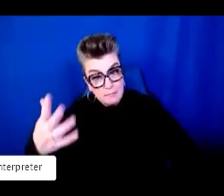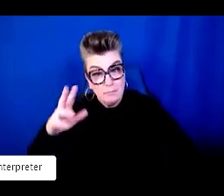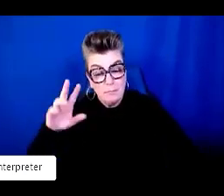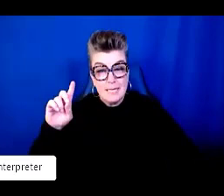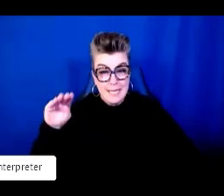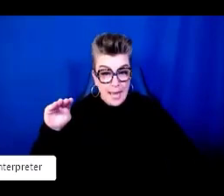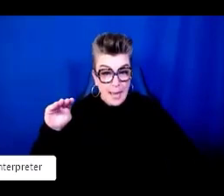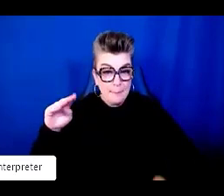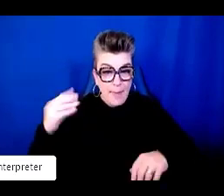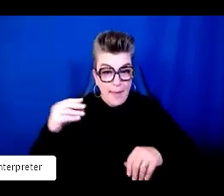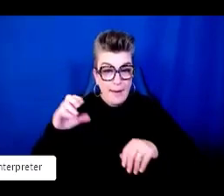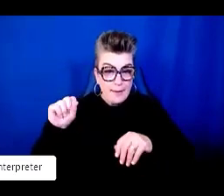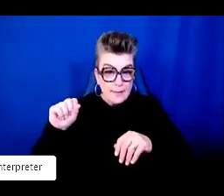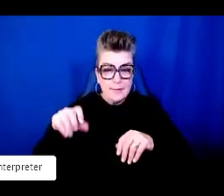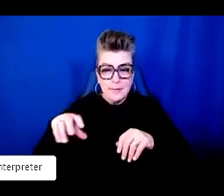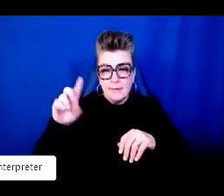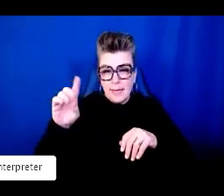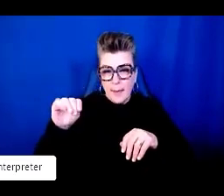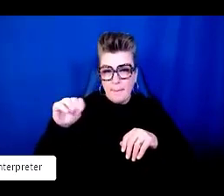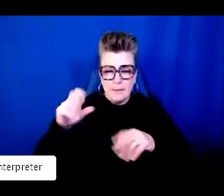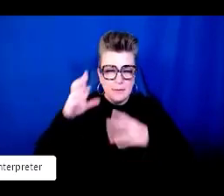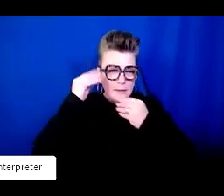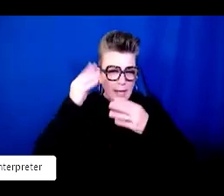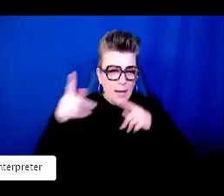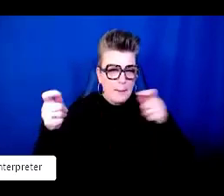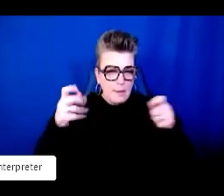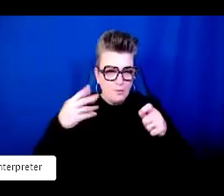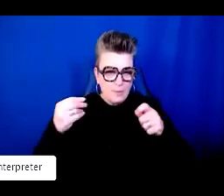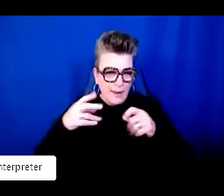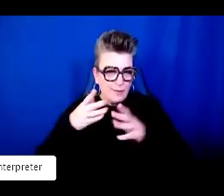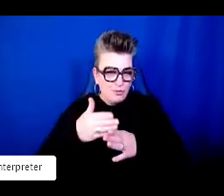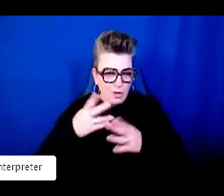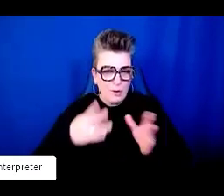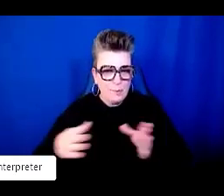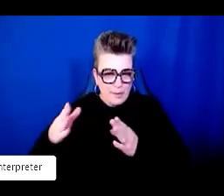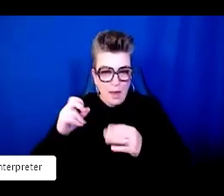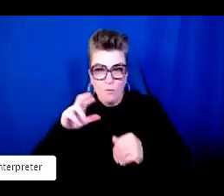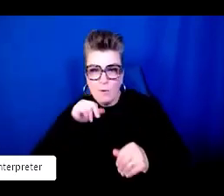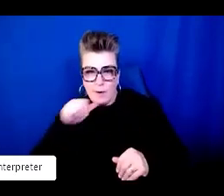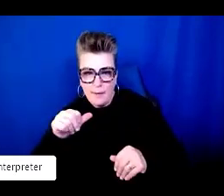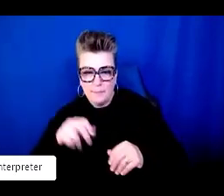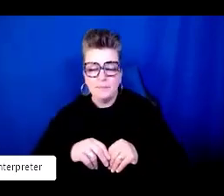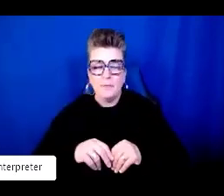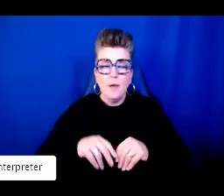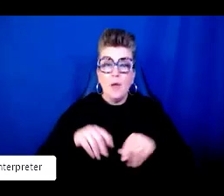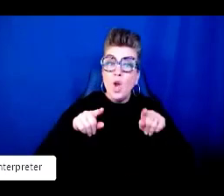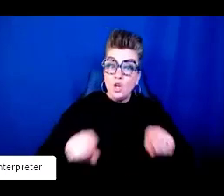You'll need to refer to the application guide and the specific funding opportunity announcement that you're responding to